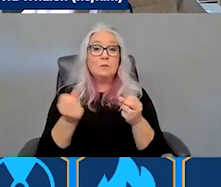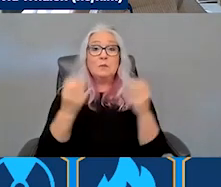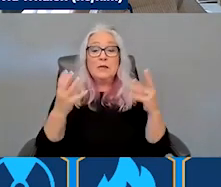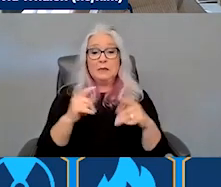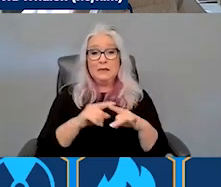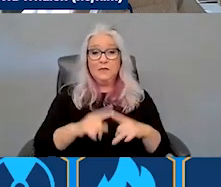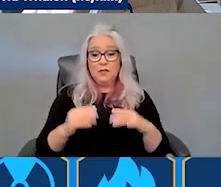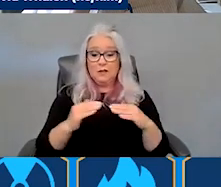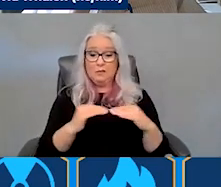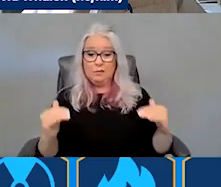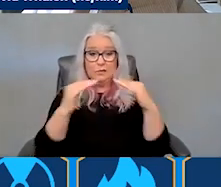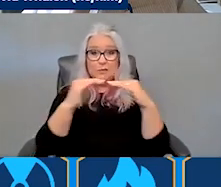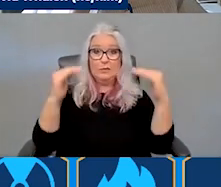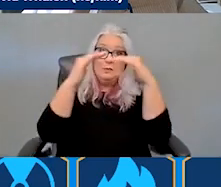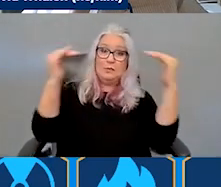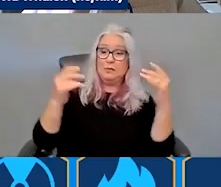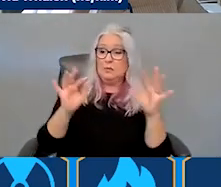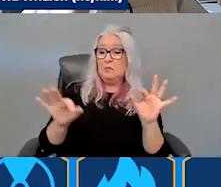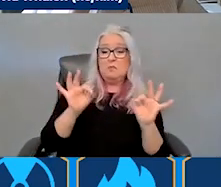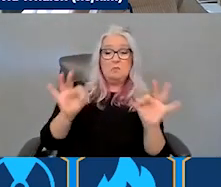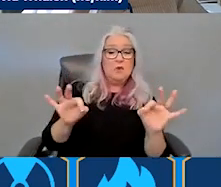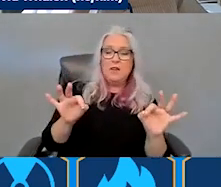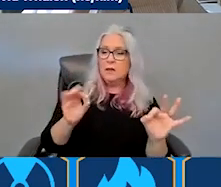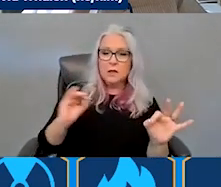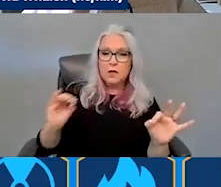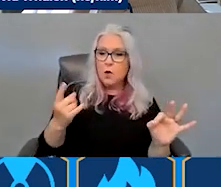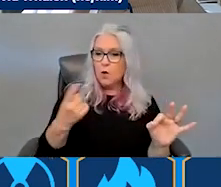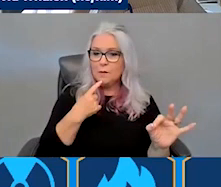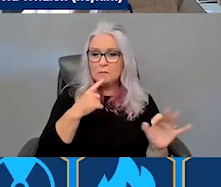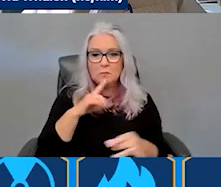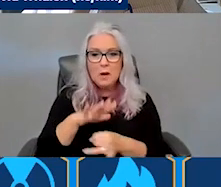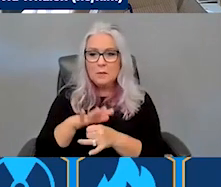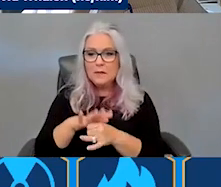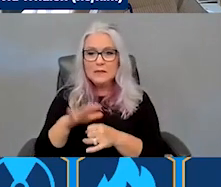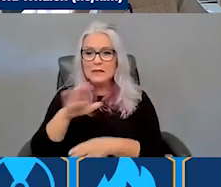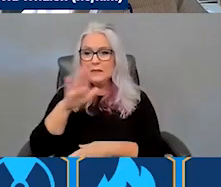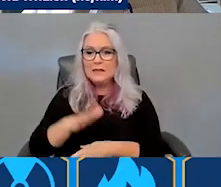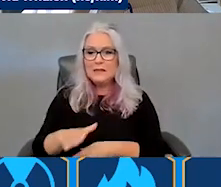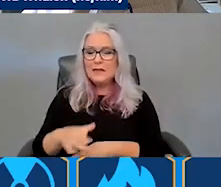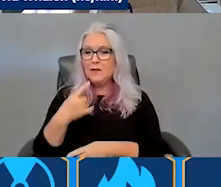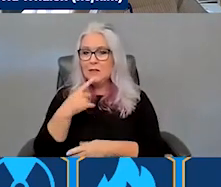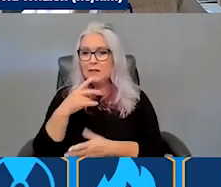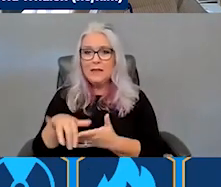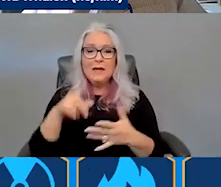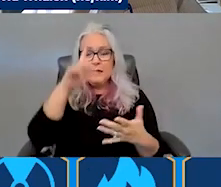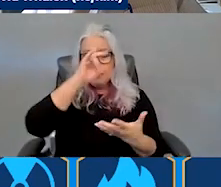great, perfect, ideal. No one is going to say that. I guaranty you. It is a nightmare. Everyone is to avoid